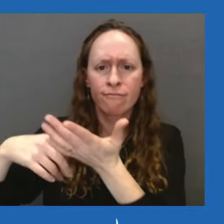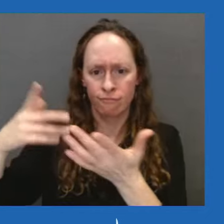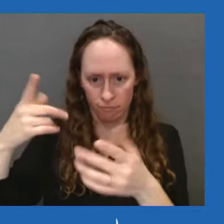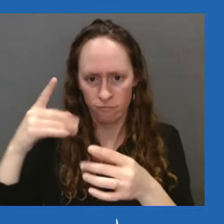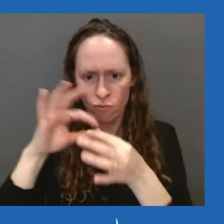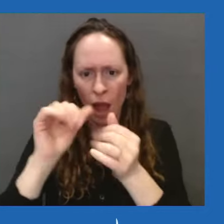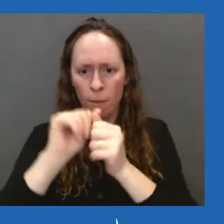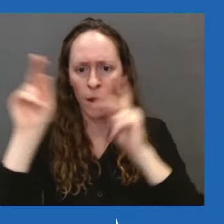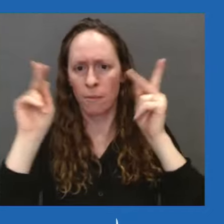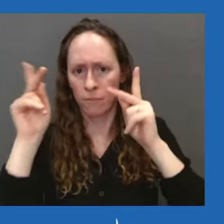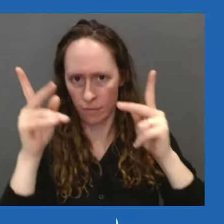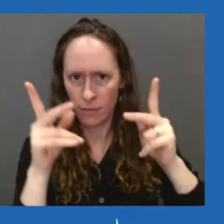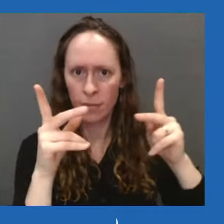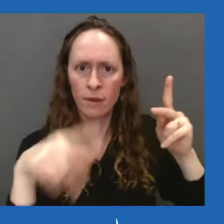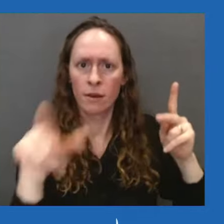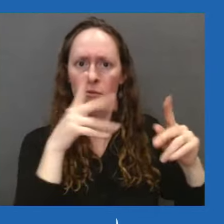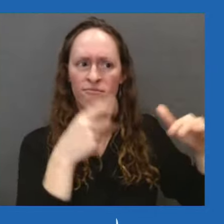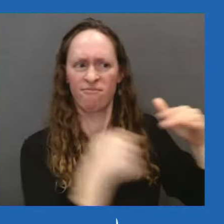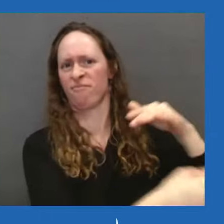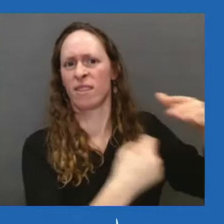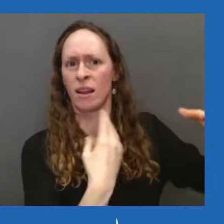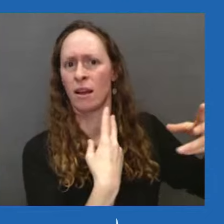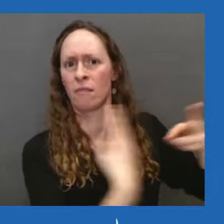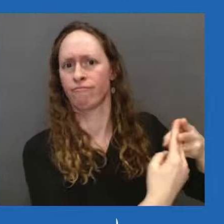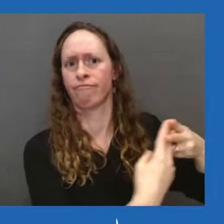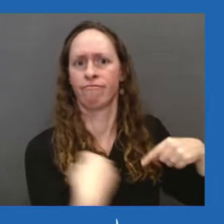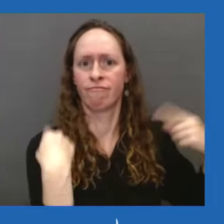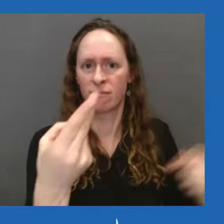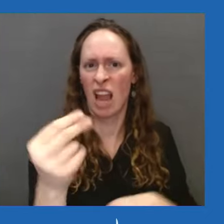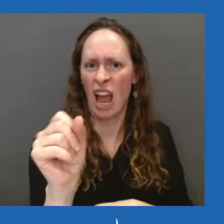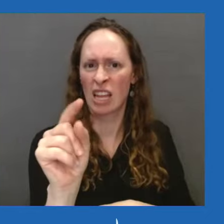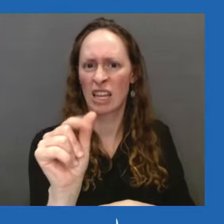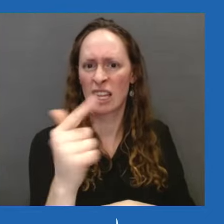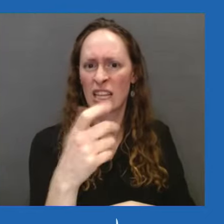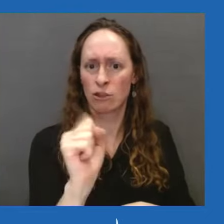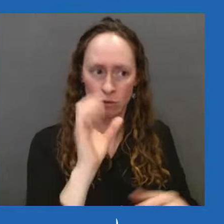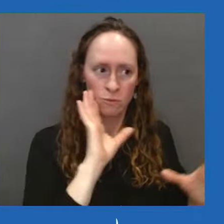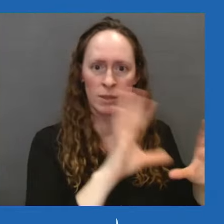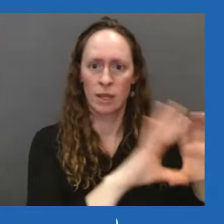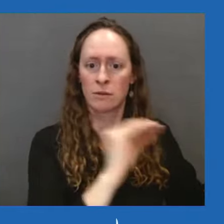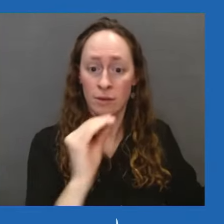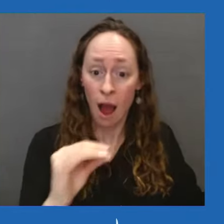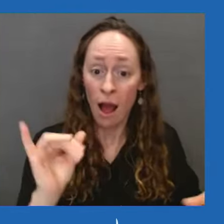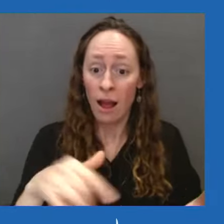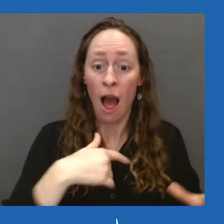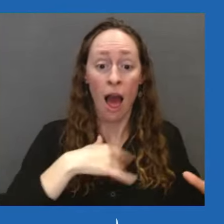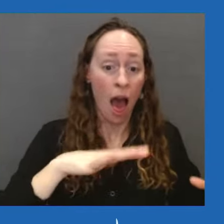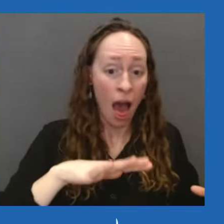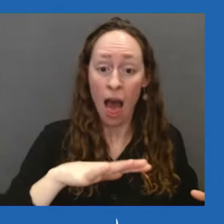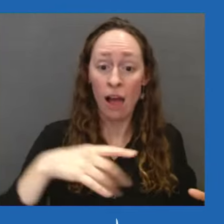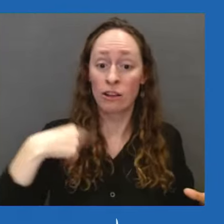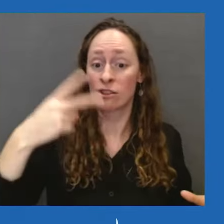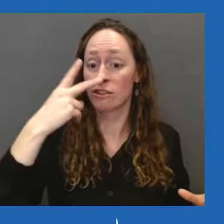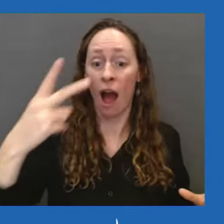and ran right to the car. I ran right by the Mayor and everybody that came to see me. Mr. Mayor, again, I want to publicly apologize for that. Thank you.